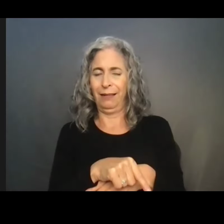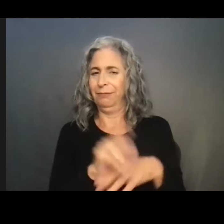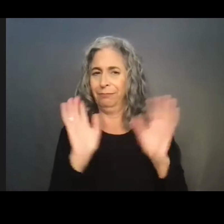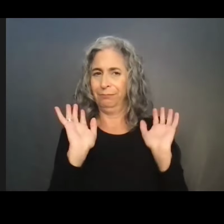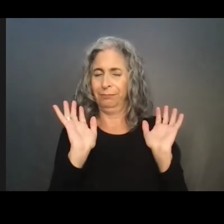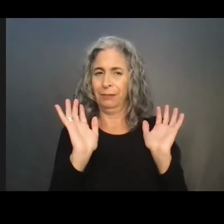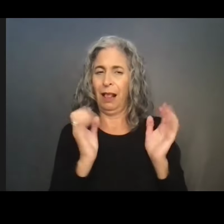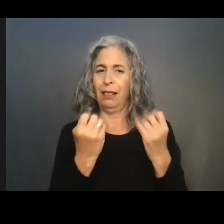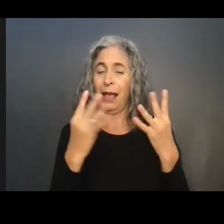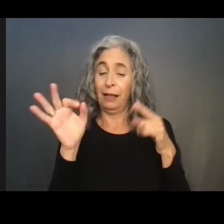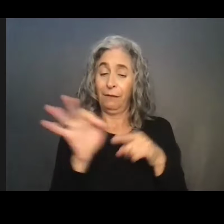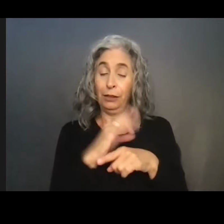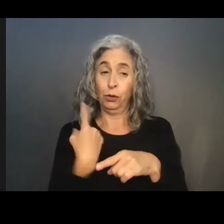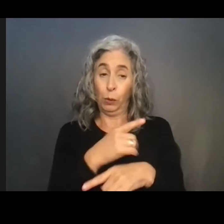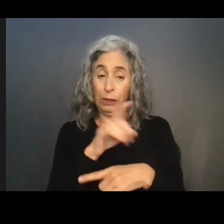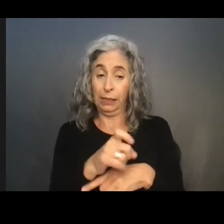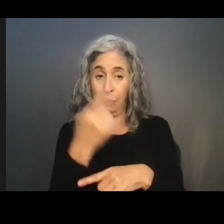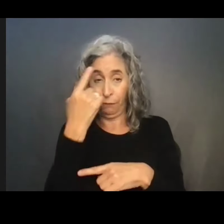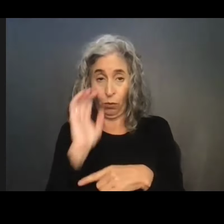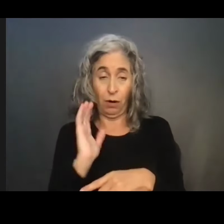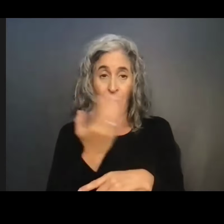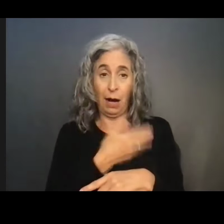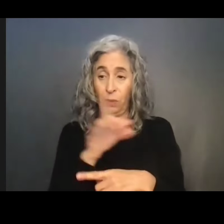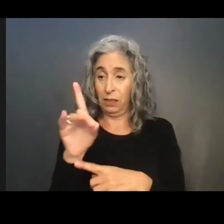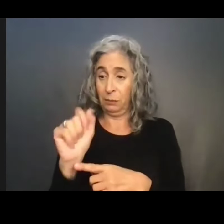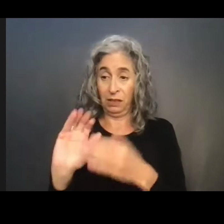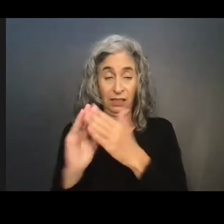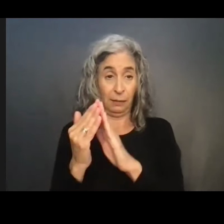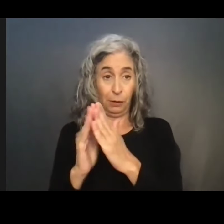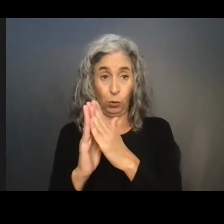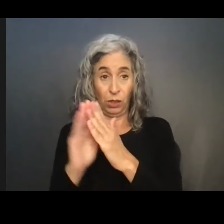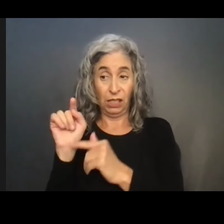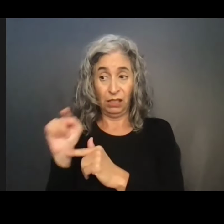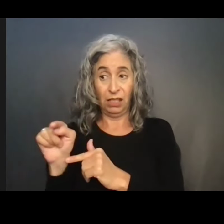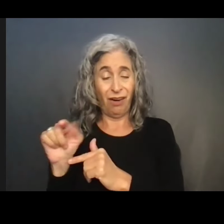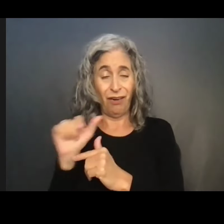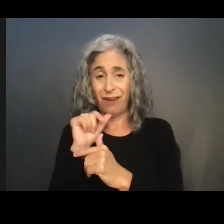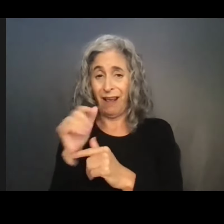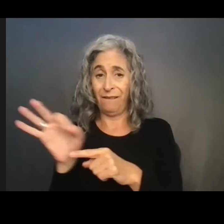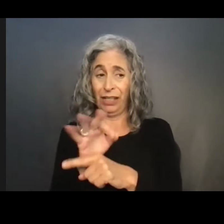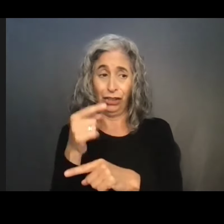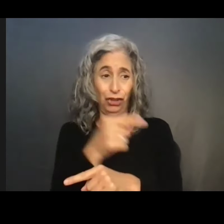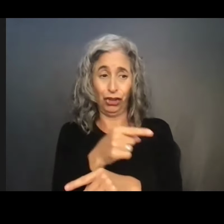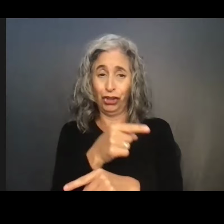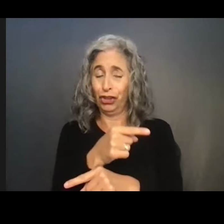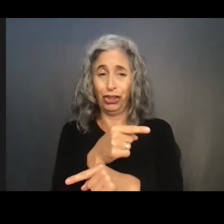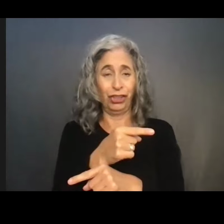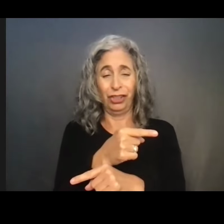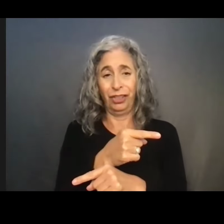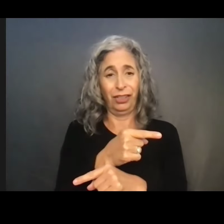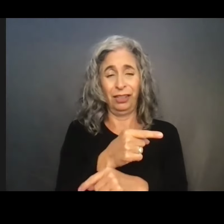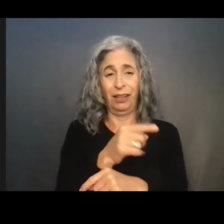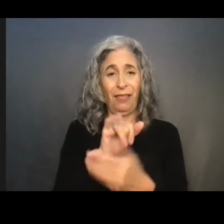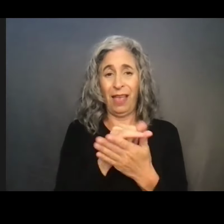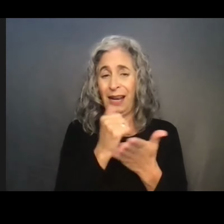that we need for our disability community are not features that help those corporation's